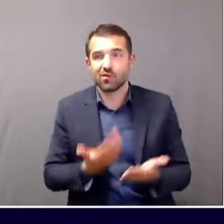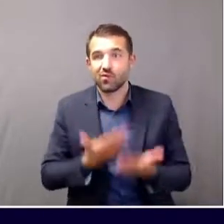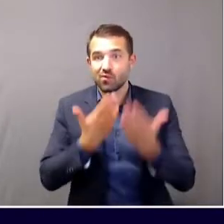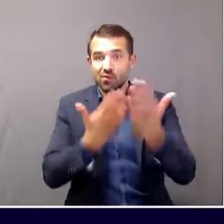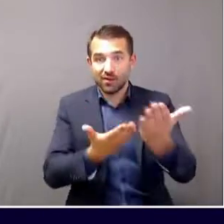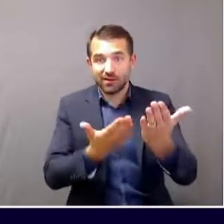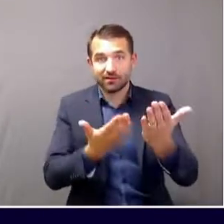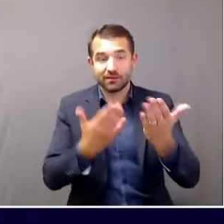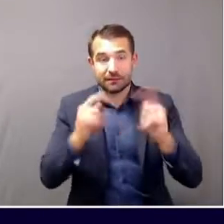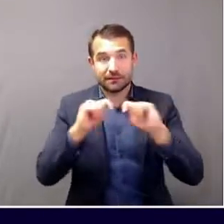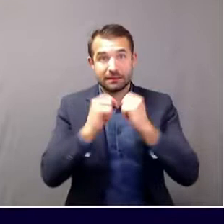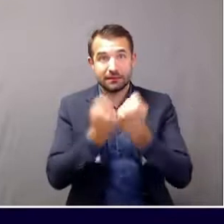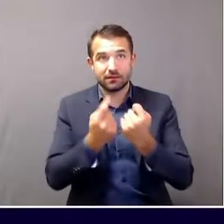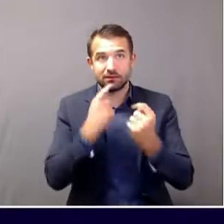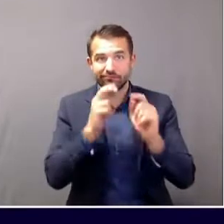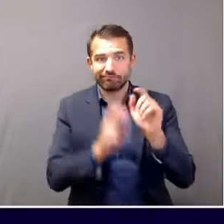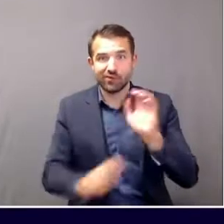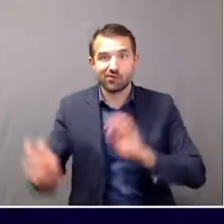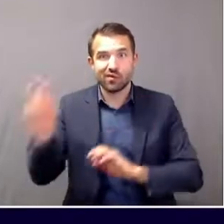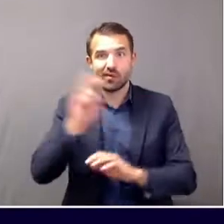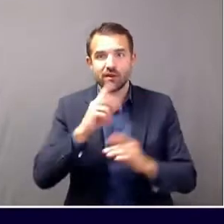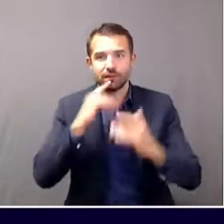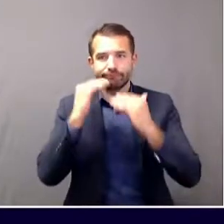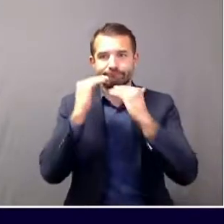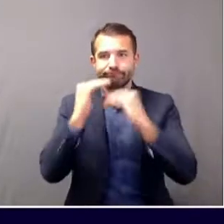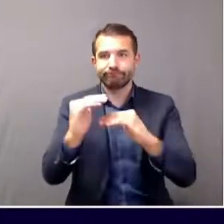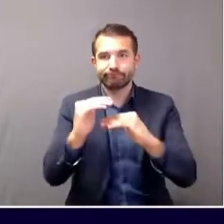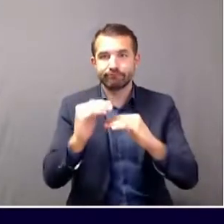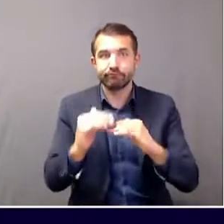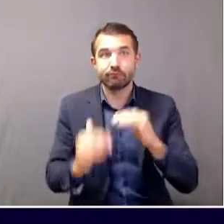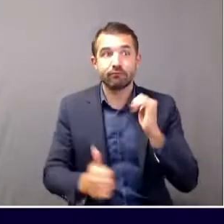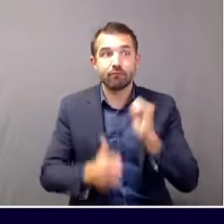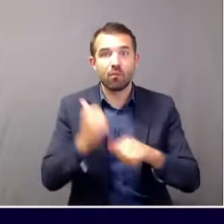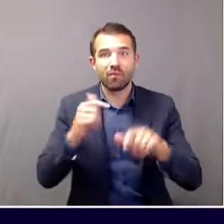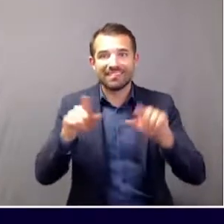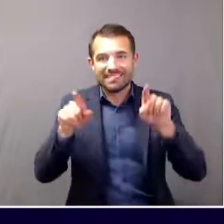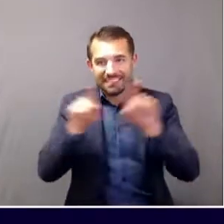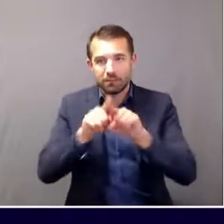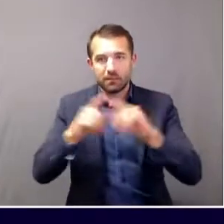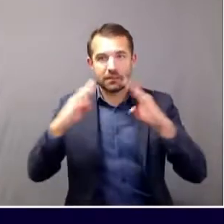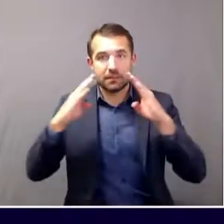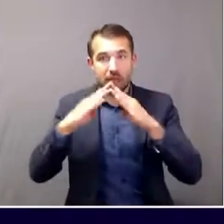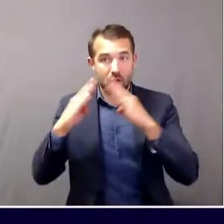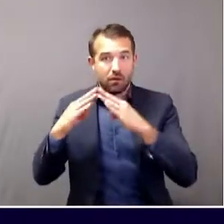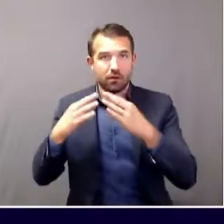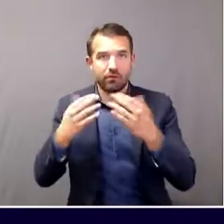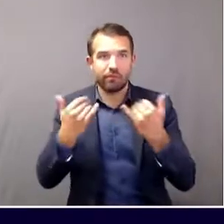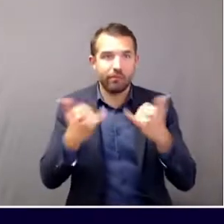try to do intramural as much as